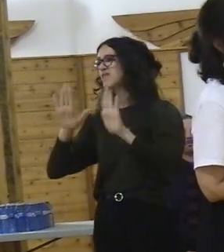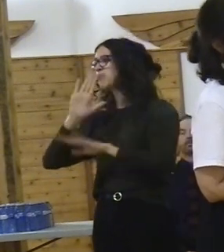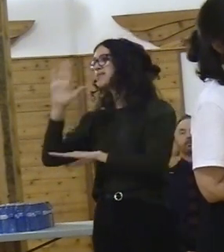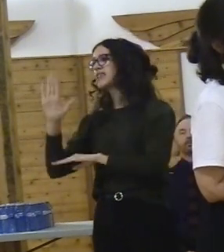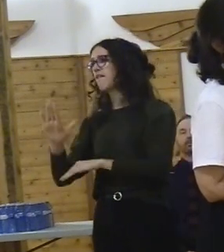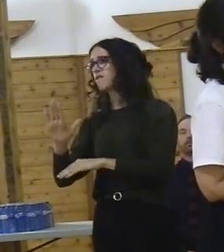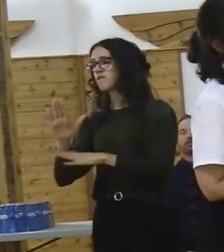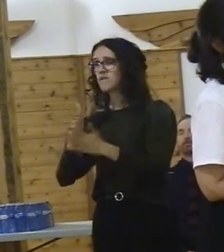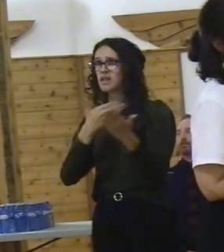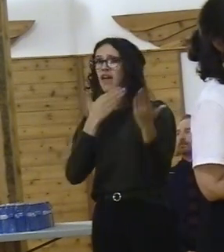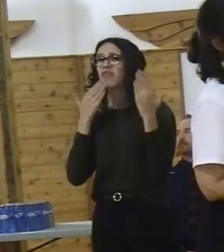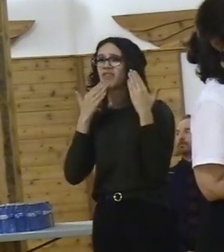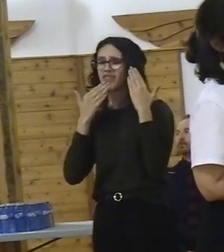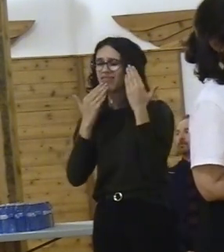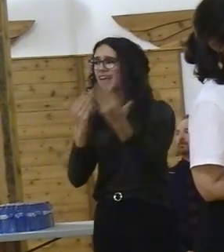Thank you.